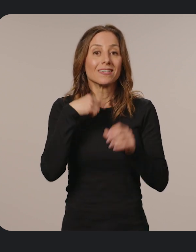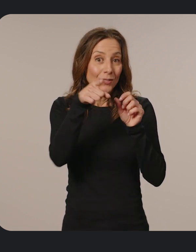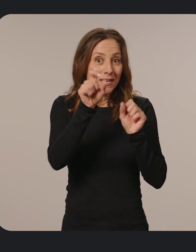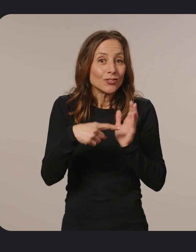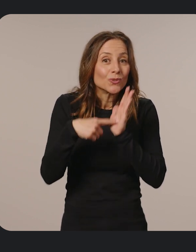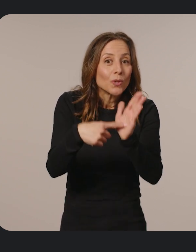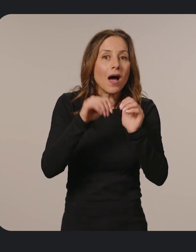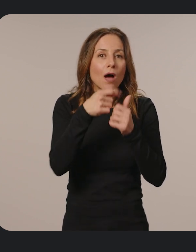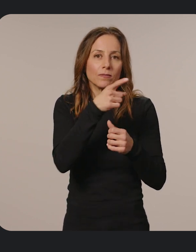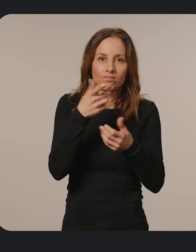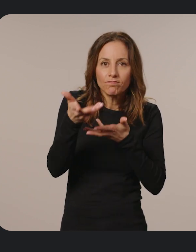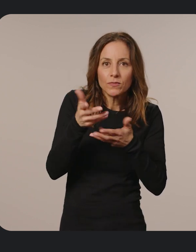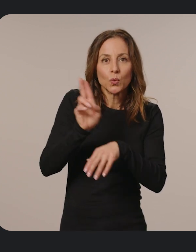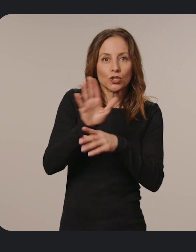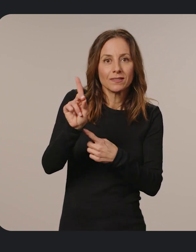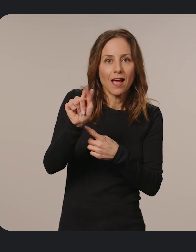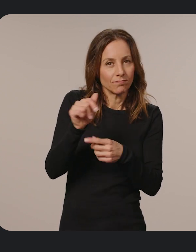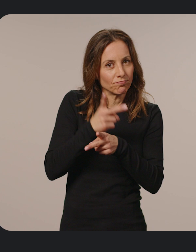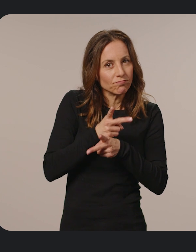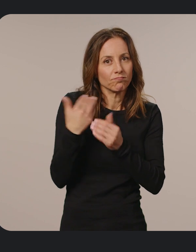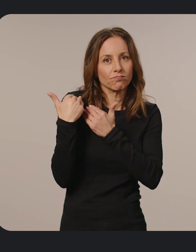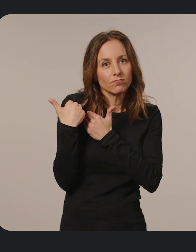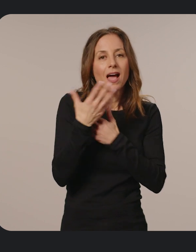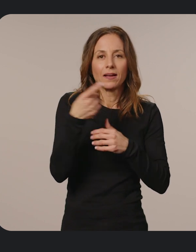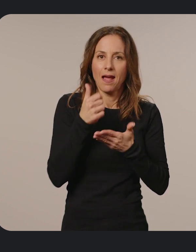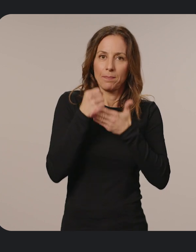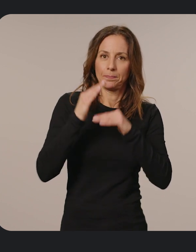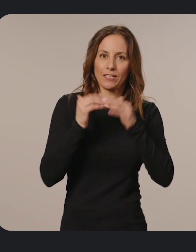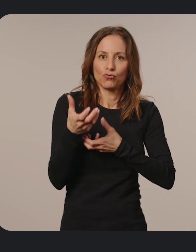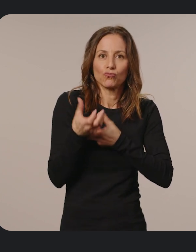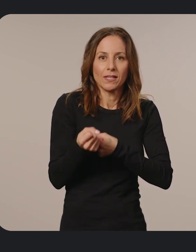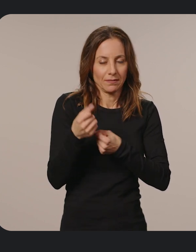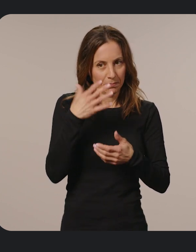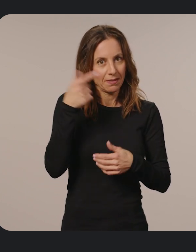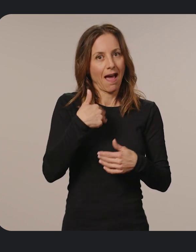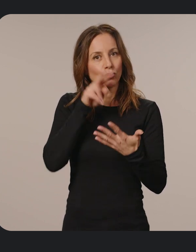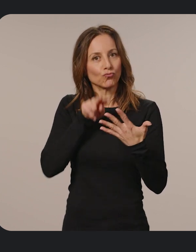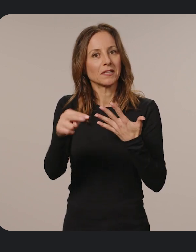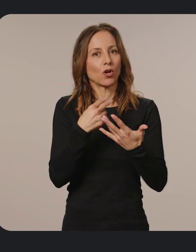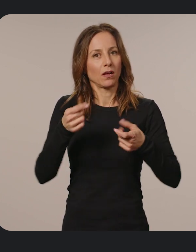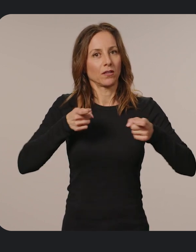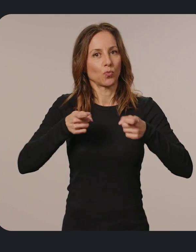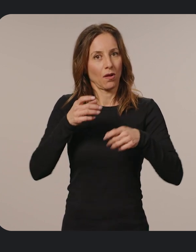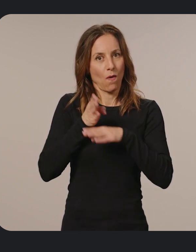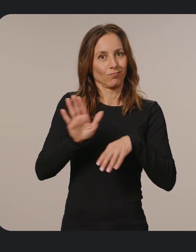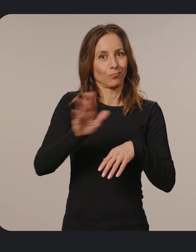You can showcase how you treat your users' data responsibly and build trust that they have transparency and control